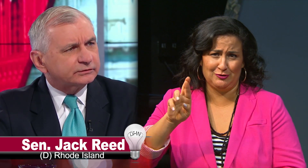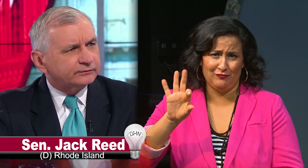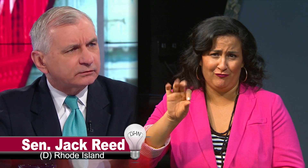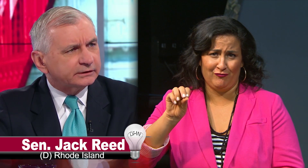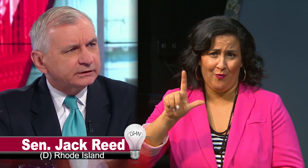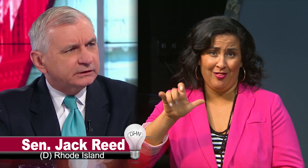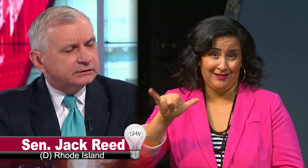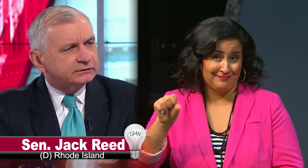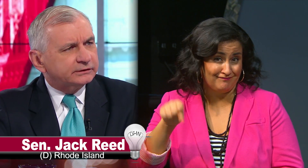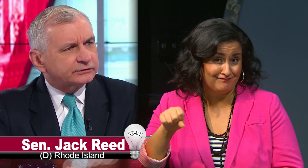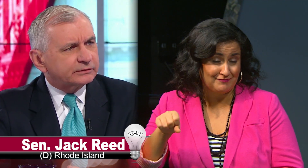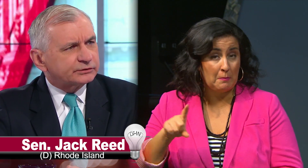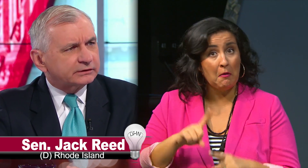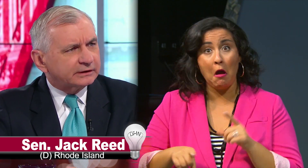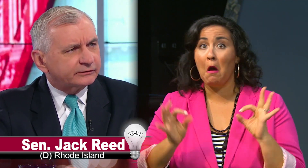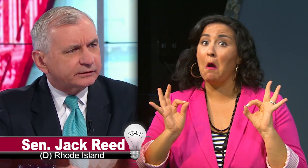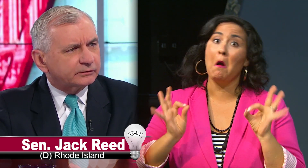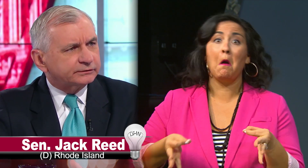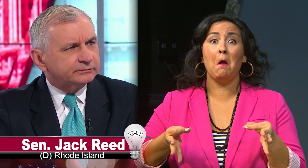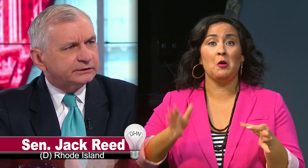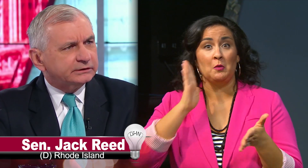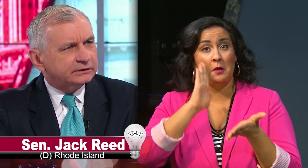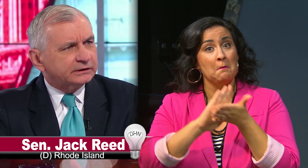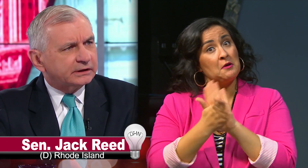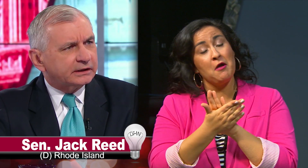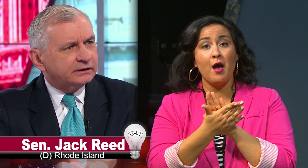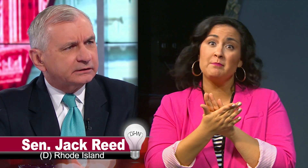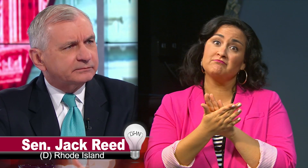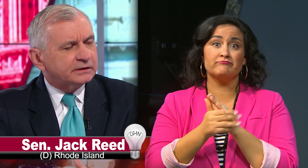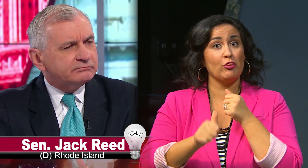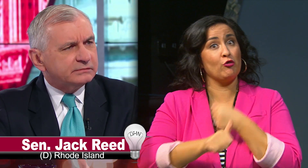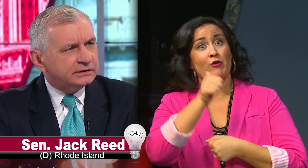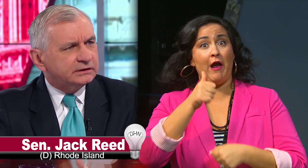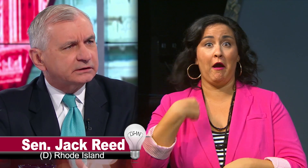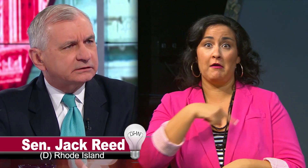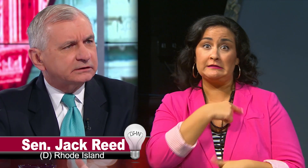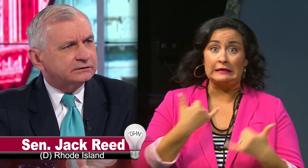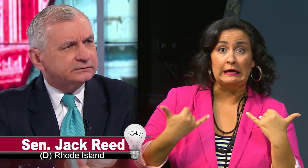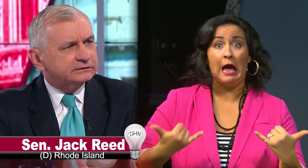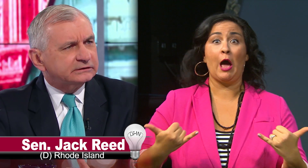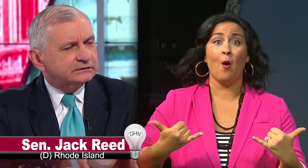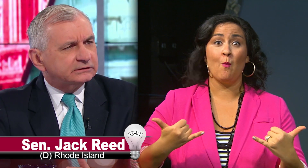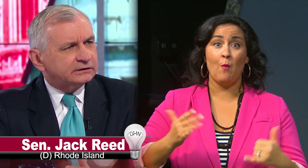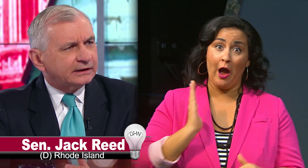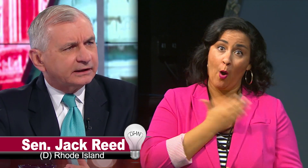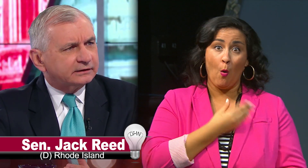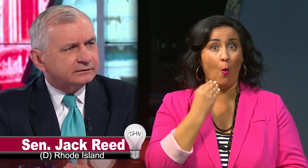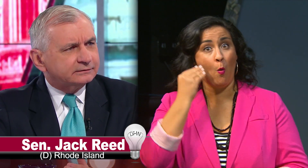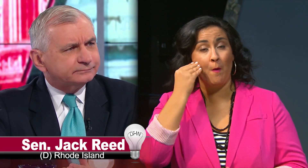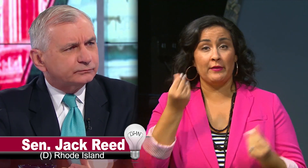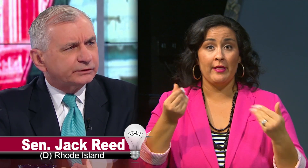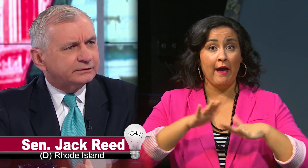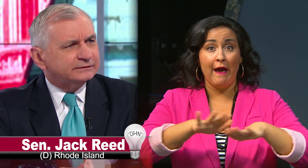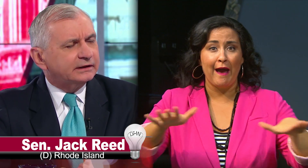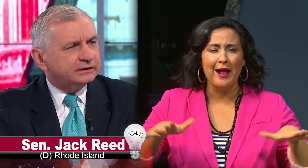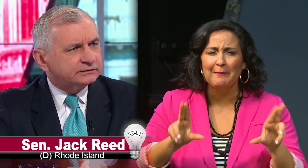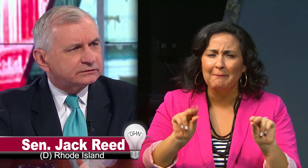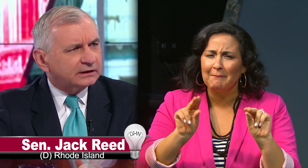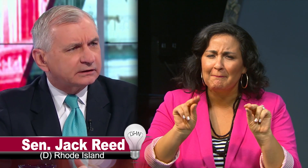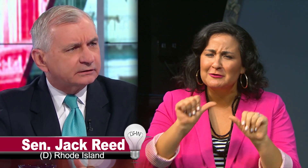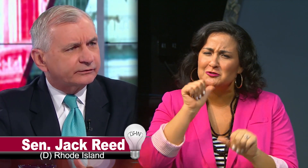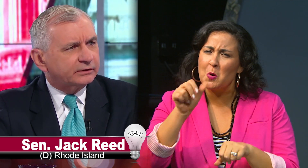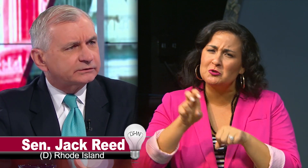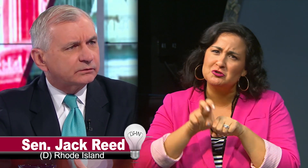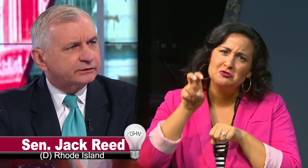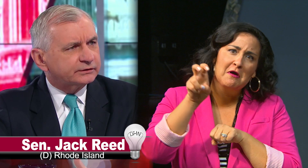Mr. Foley to the assumption they're going to be an immediate and within days threat to us here in our